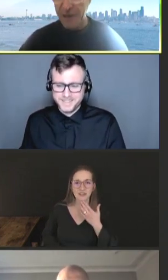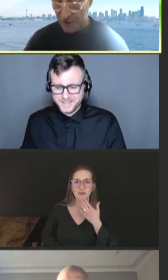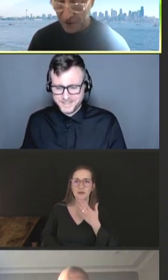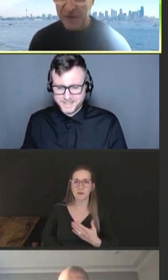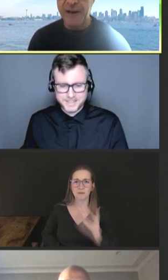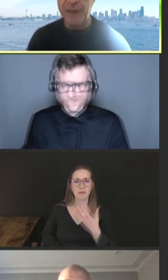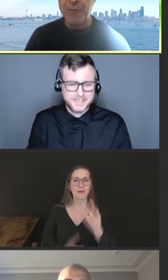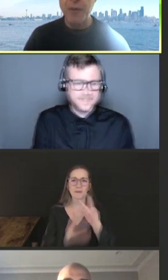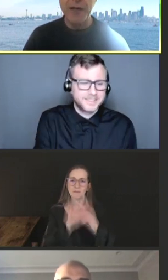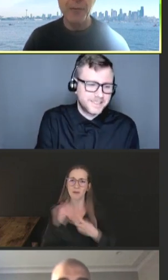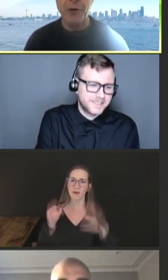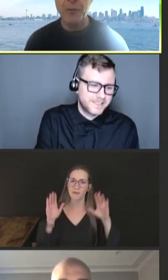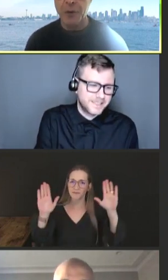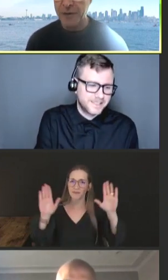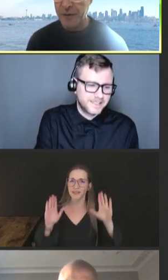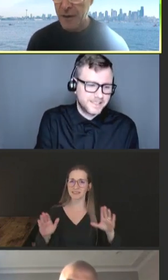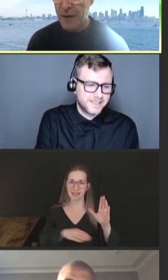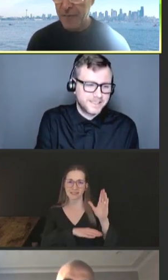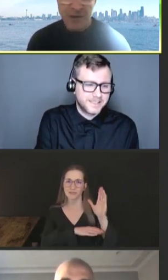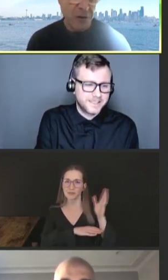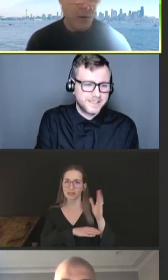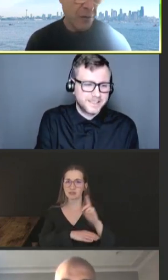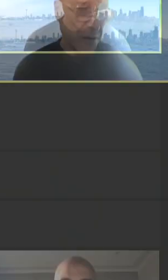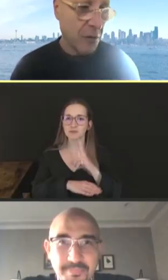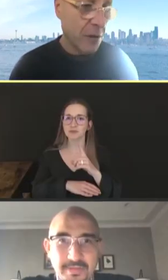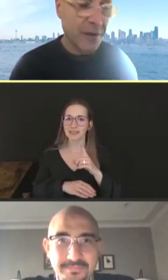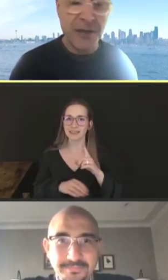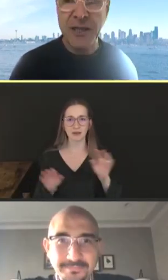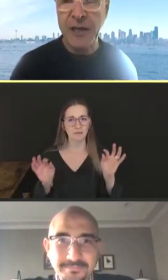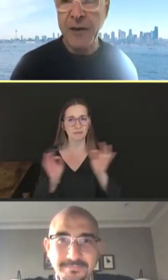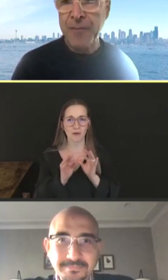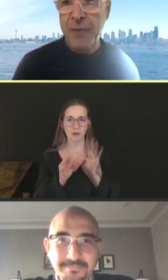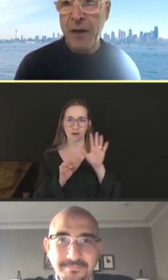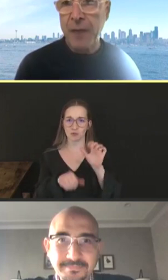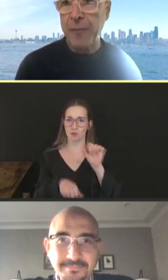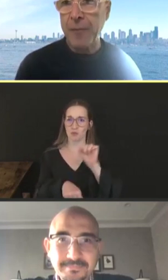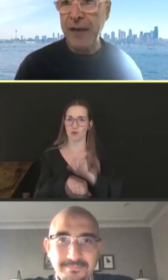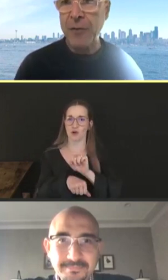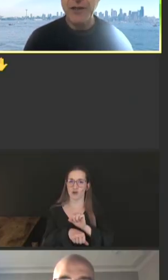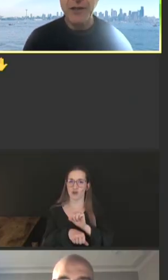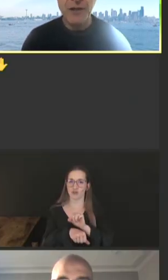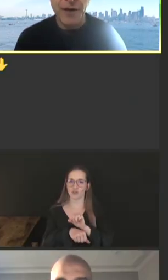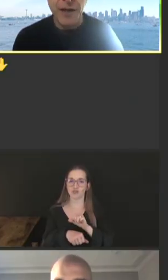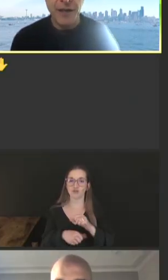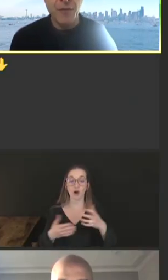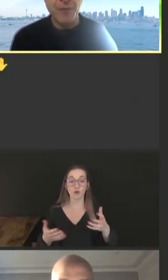and really important work. So good to see. My question is a very naïve one,